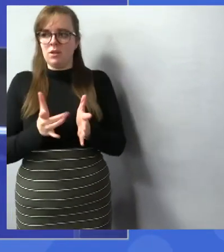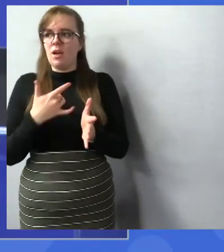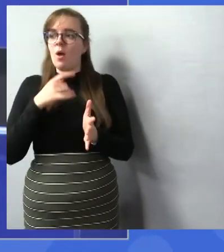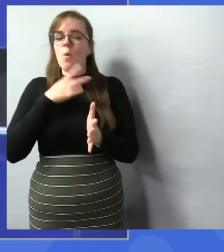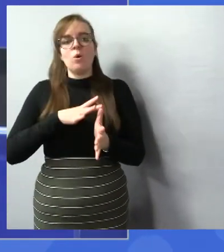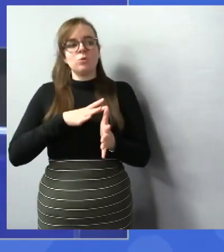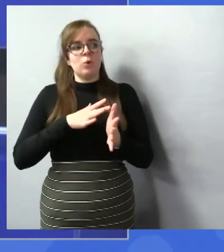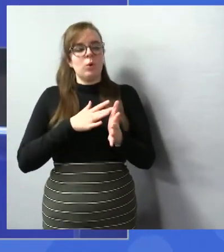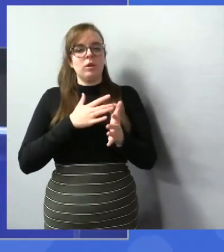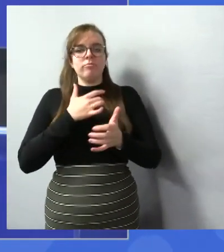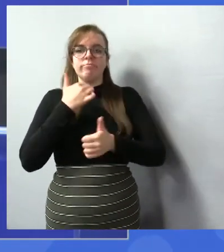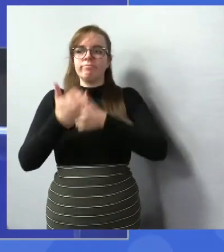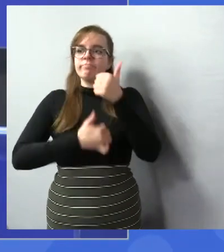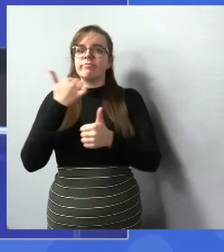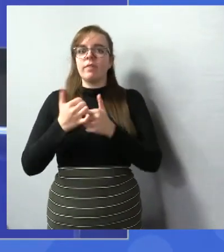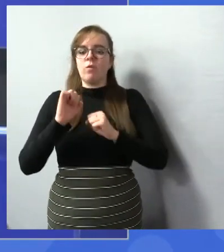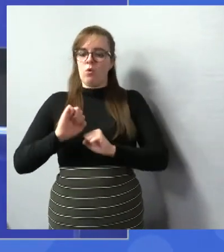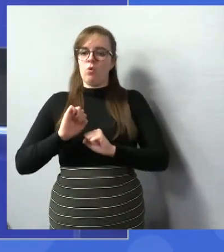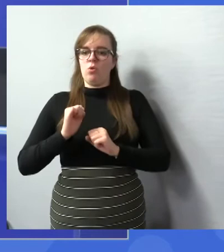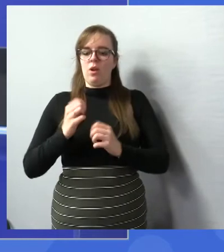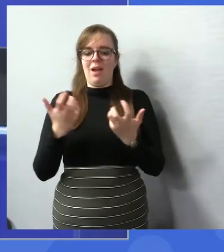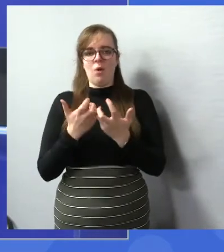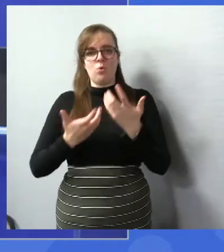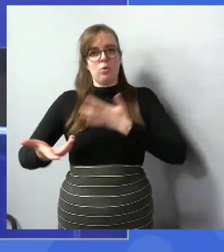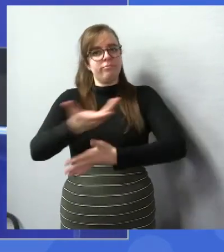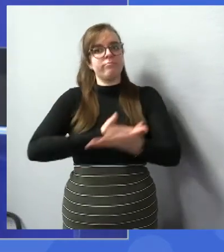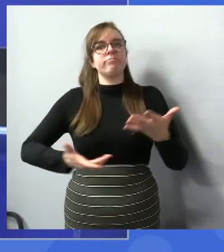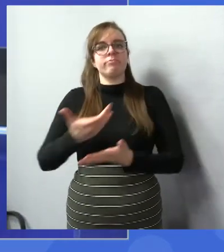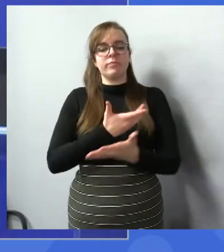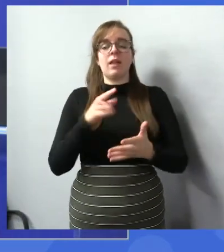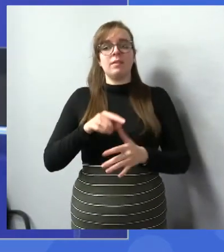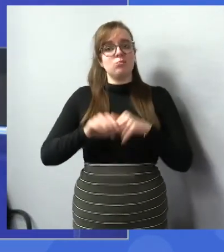mature approach that you're taking to each other and to this process I'm not